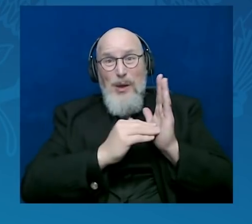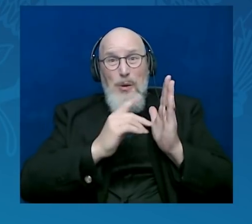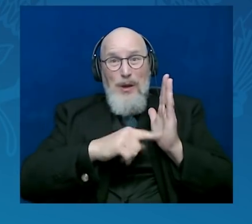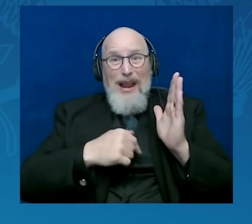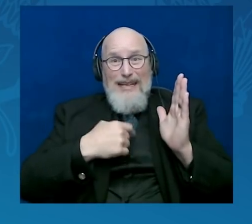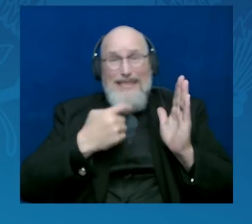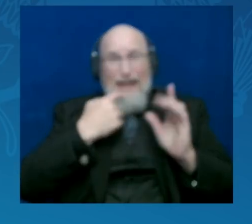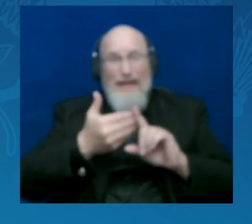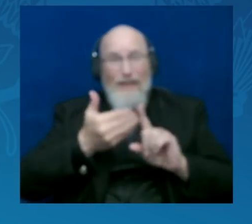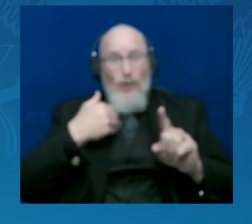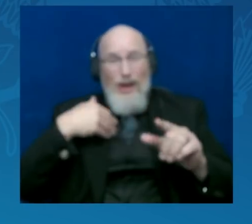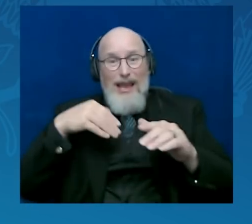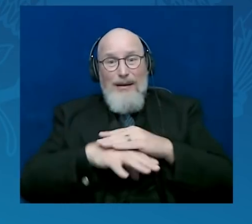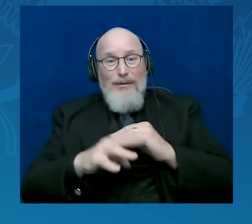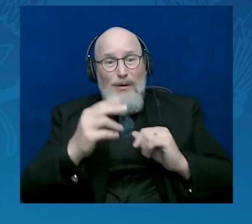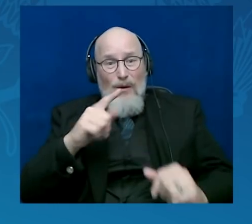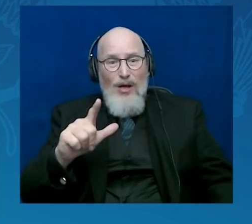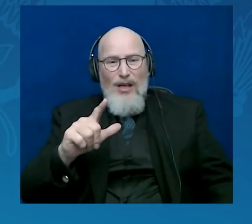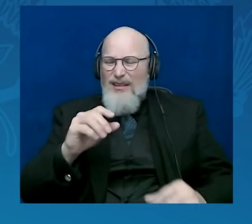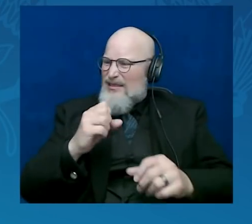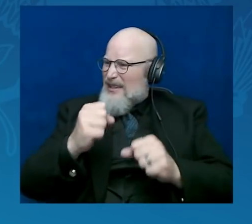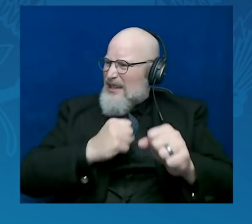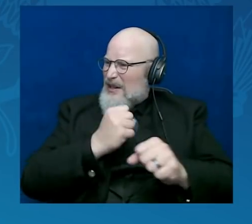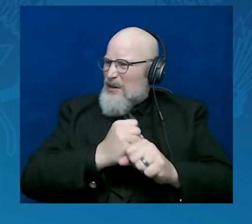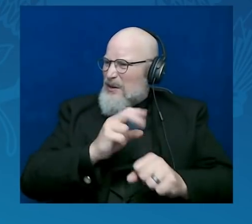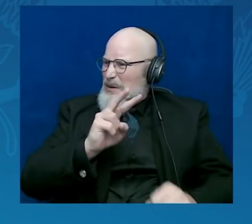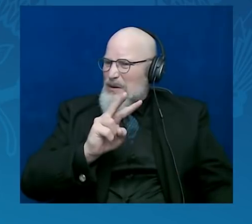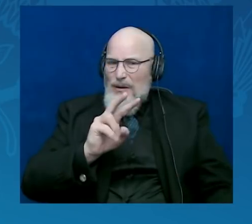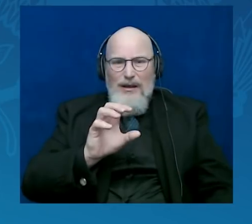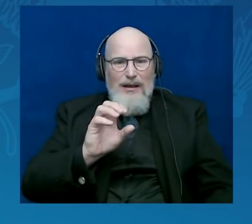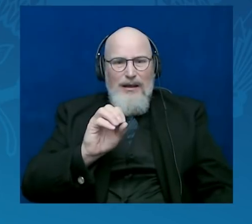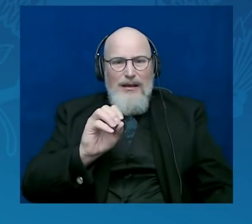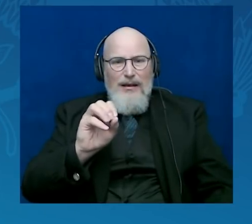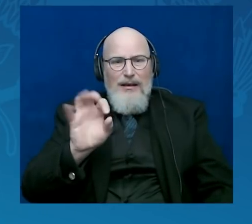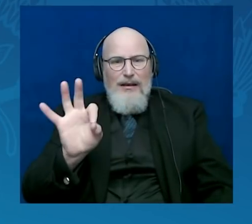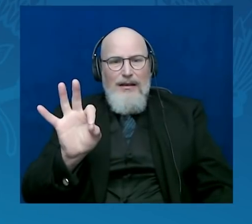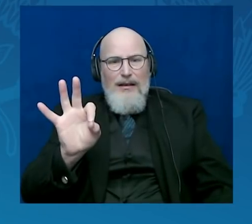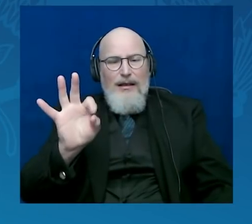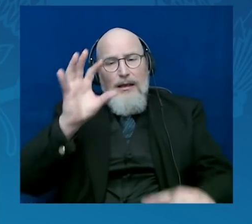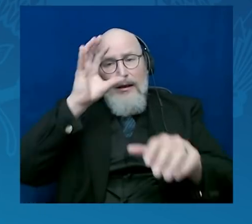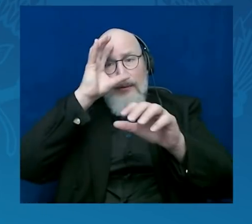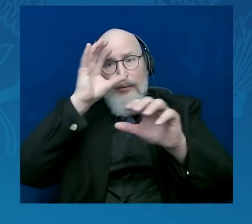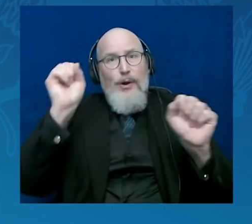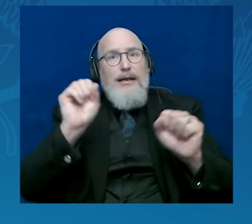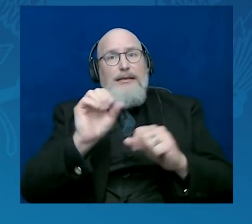It was in 2009, President Biden who established --